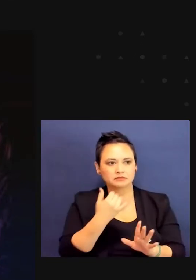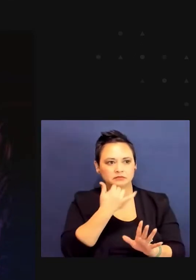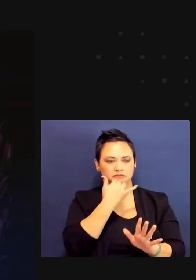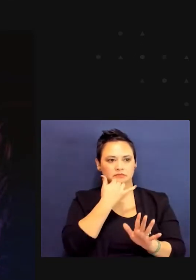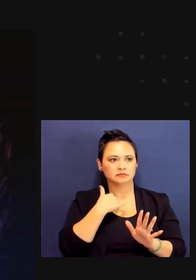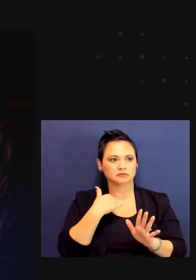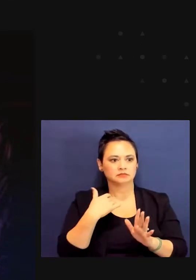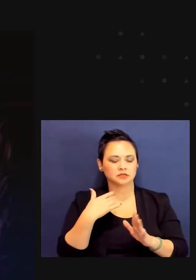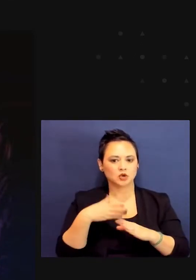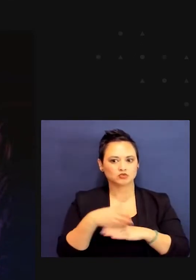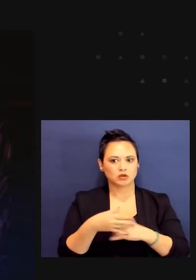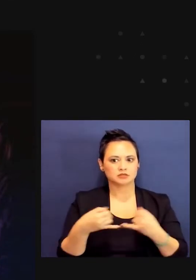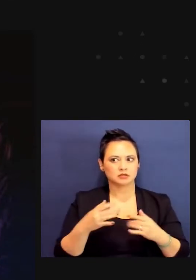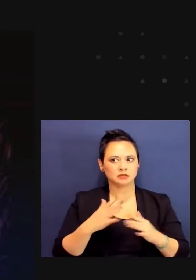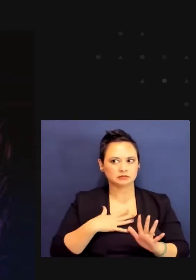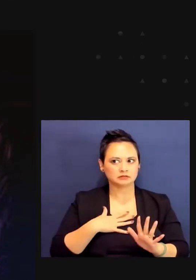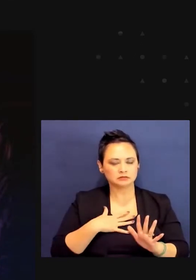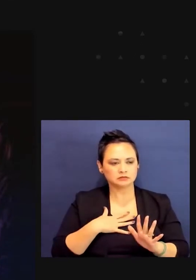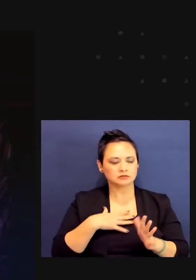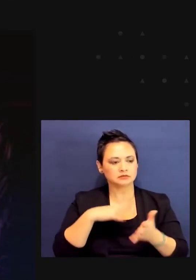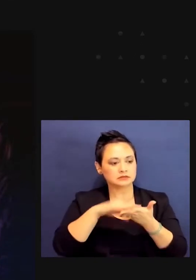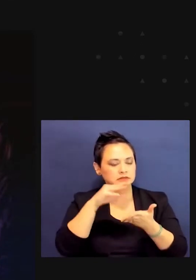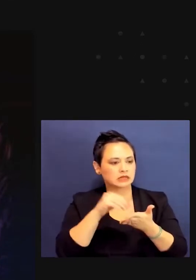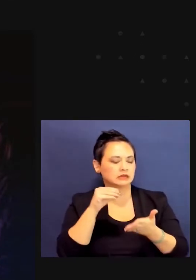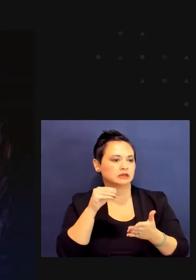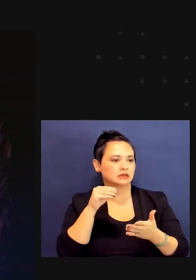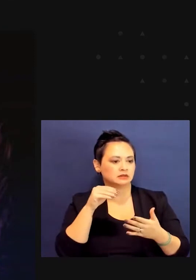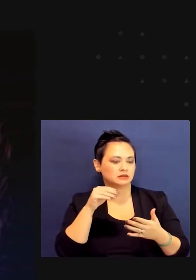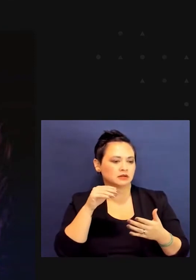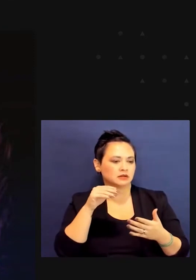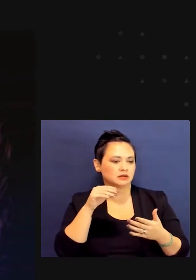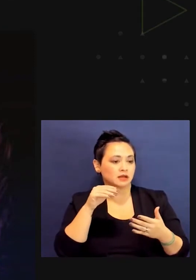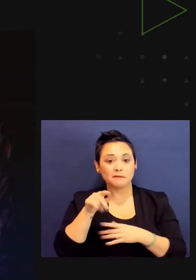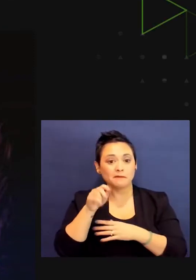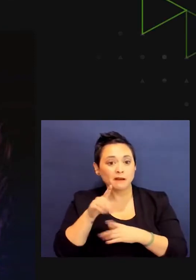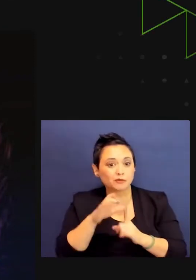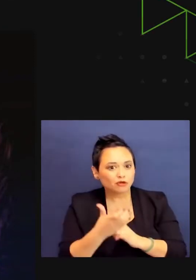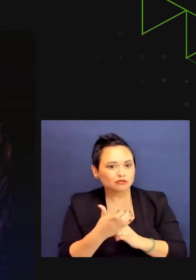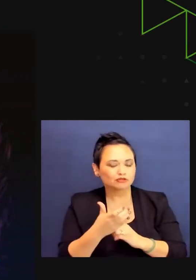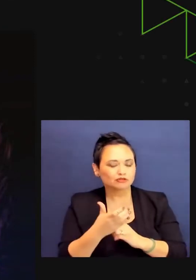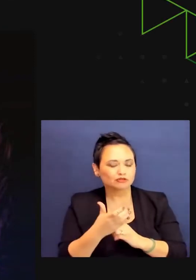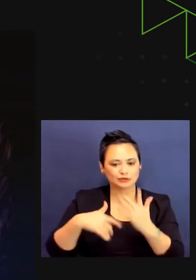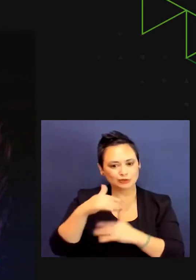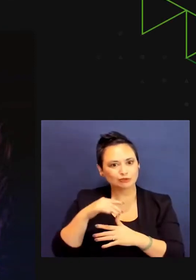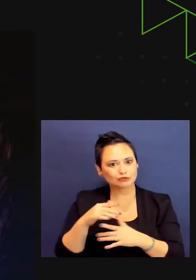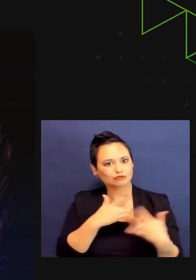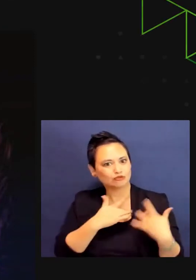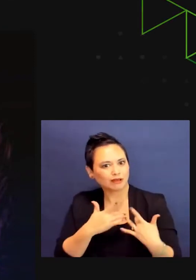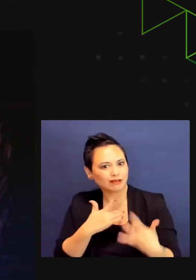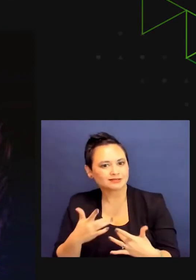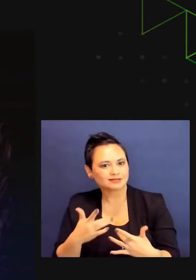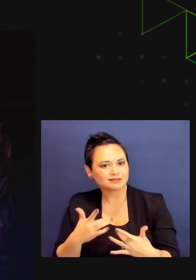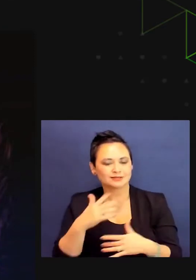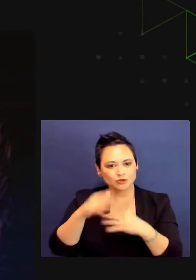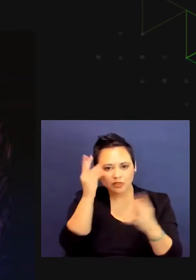studying kind of social trends and social thinking and incorporating the learnings of society as a whole